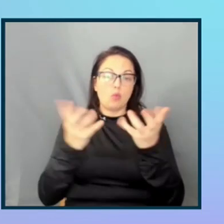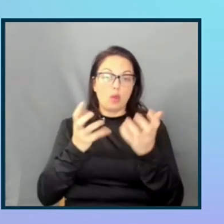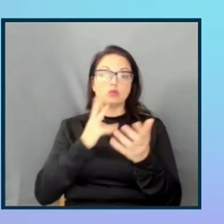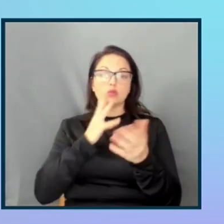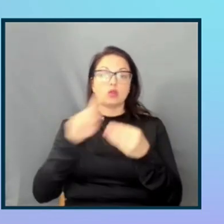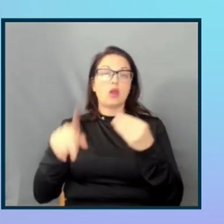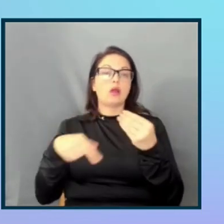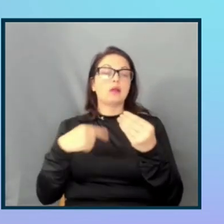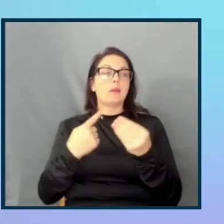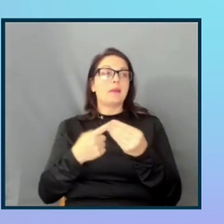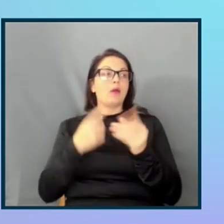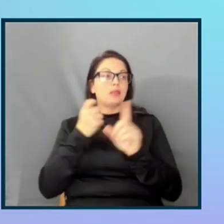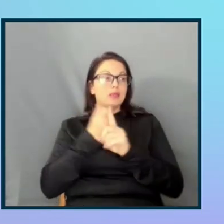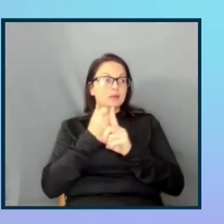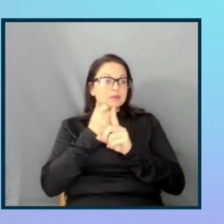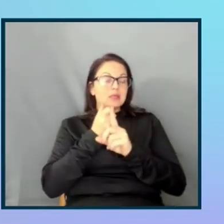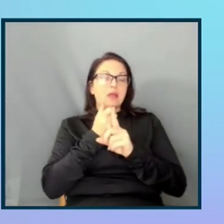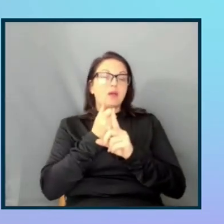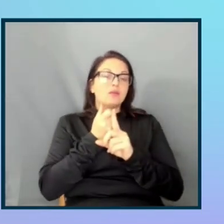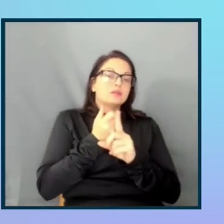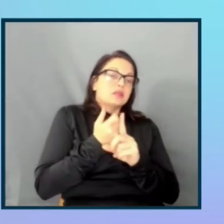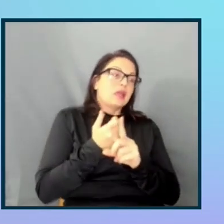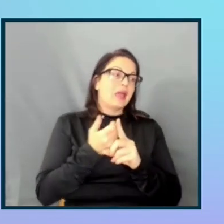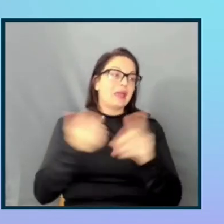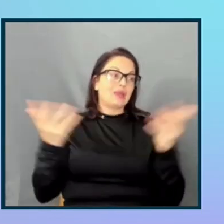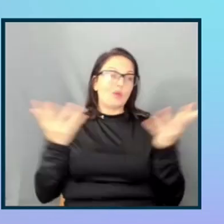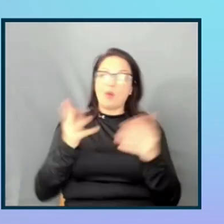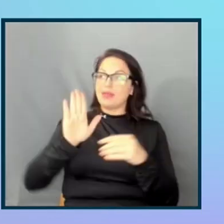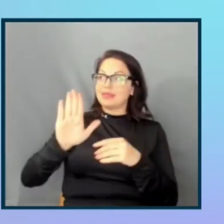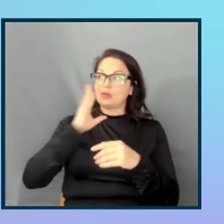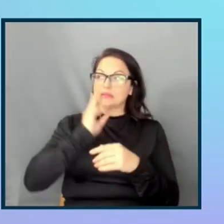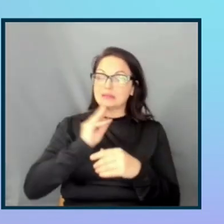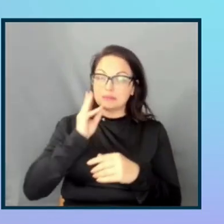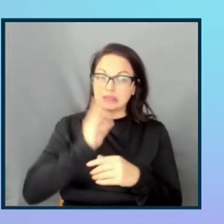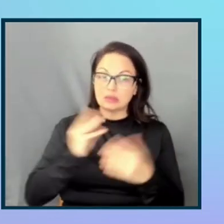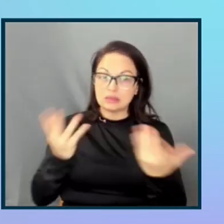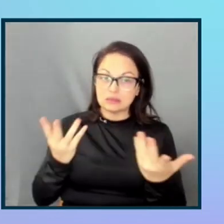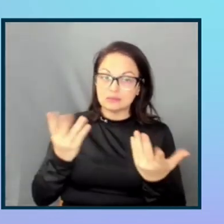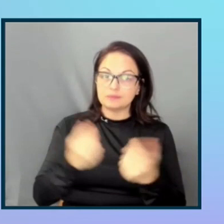They wanna speak about what it is they go through in their lives, it's just people don't ask them.